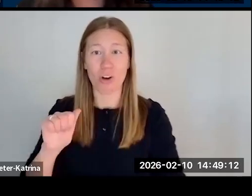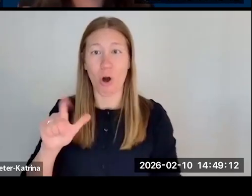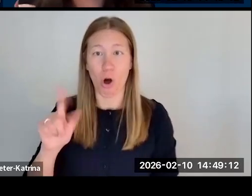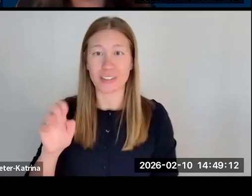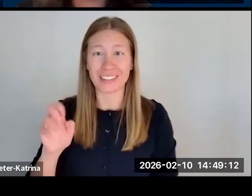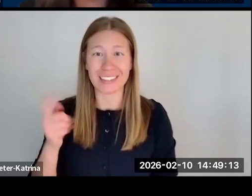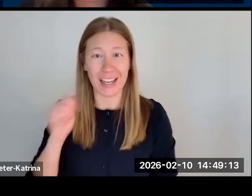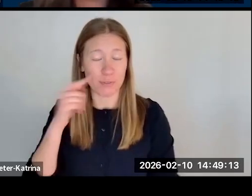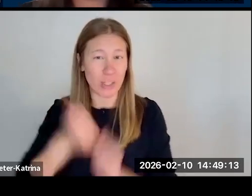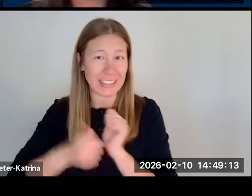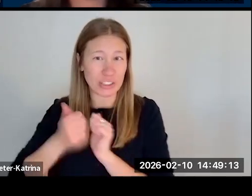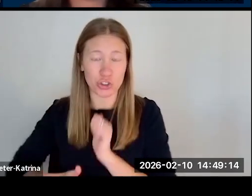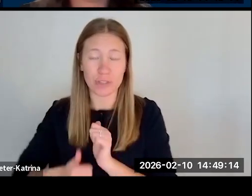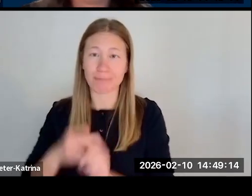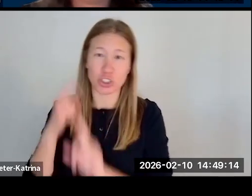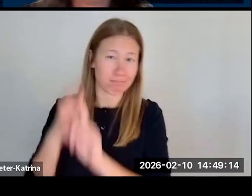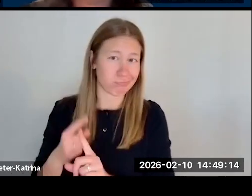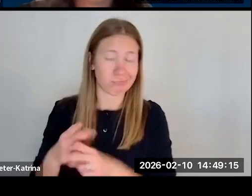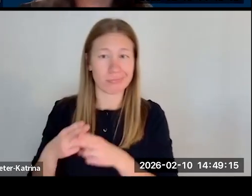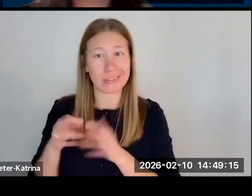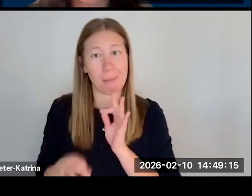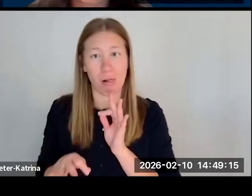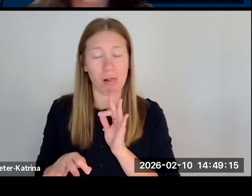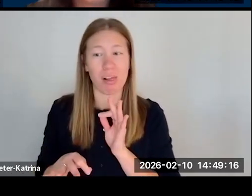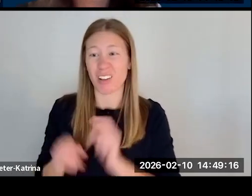because they don't add any significant value to the content.